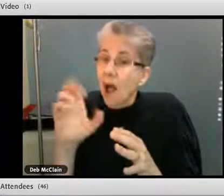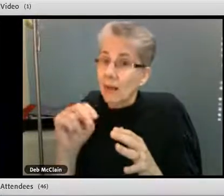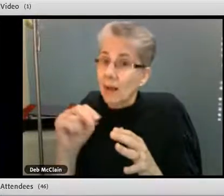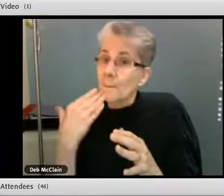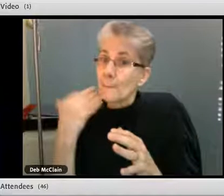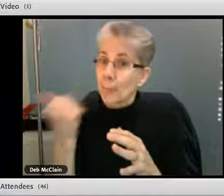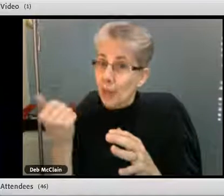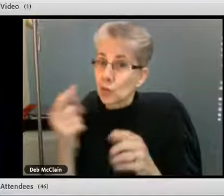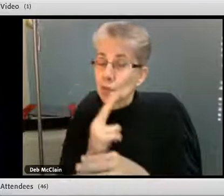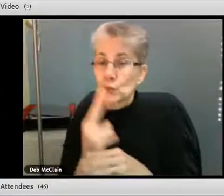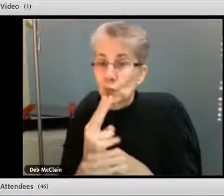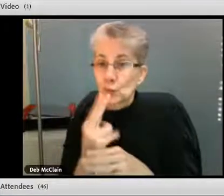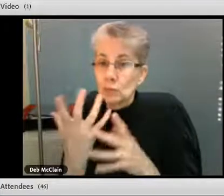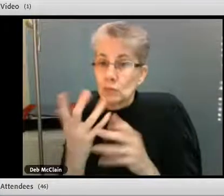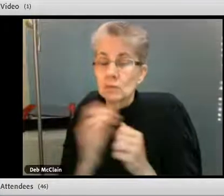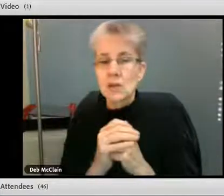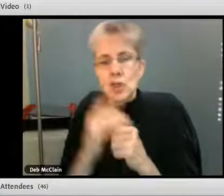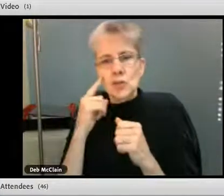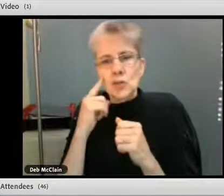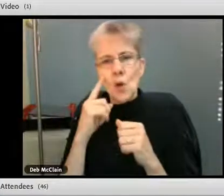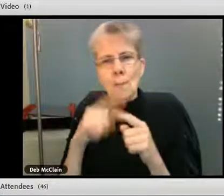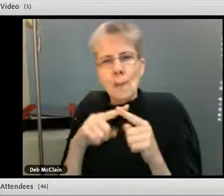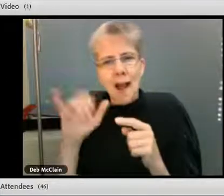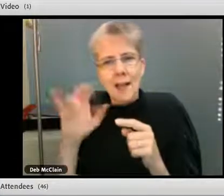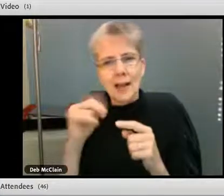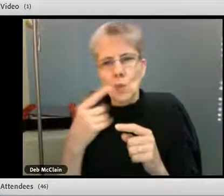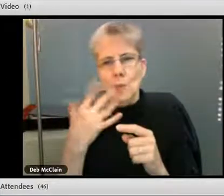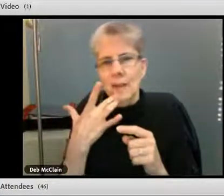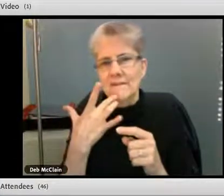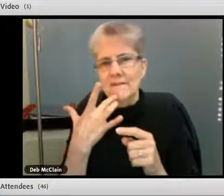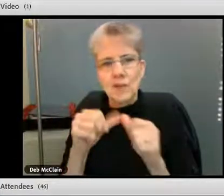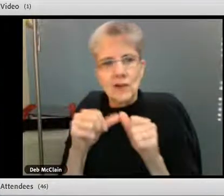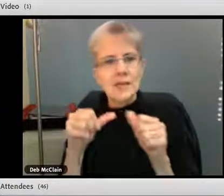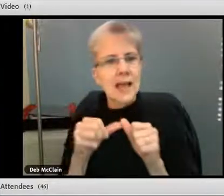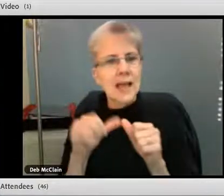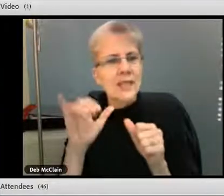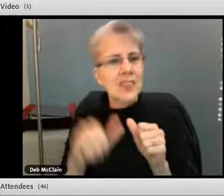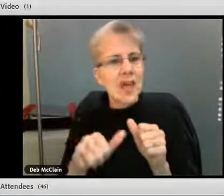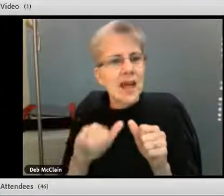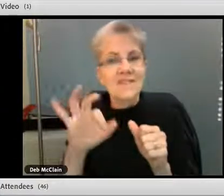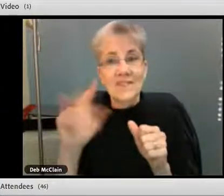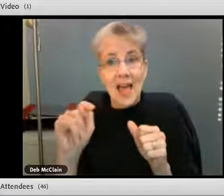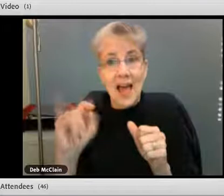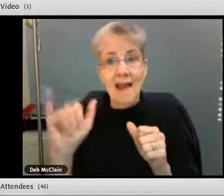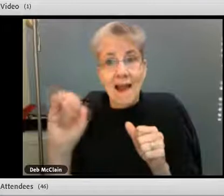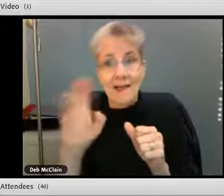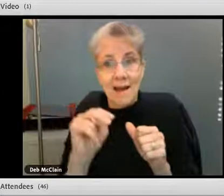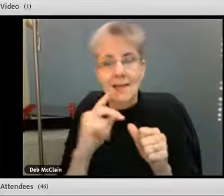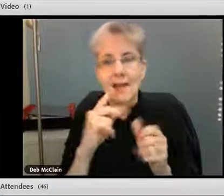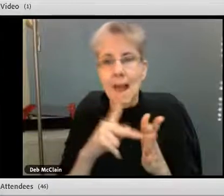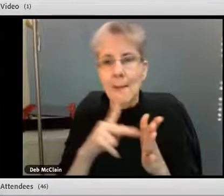But Icon is one of my favorite sites for icons. I actually went ahead and paid for their annual fees so I don't have to do attribute anymore,